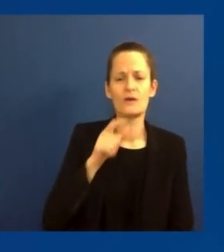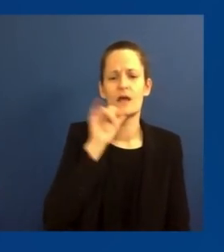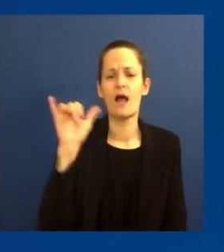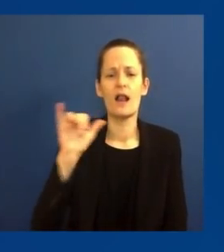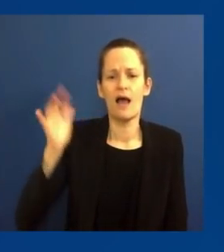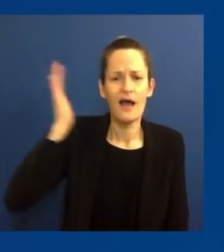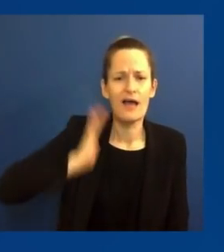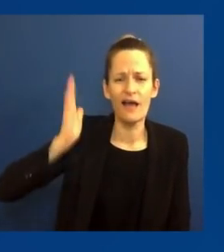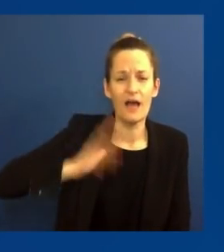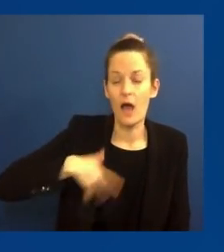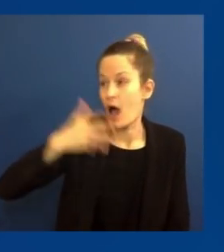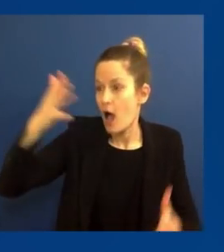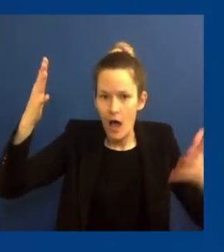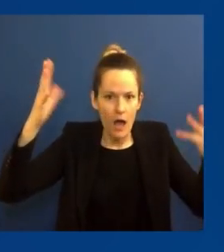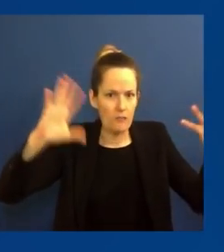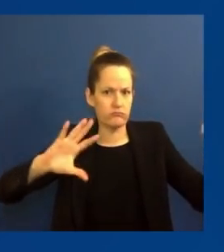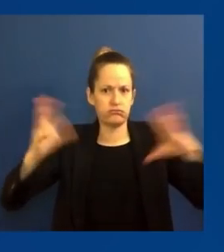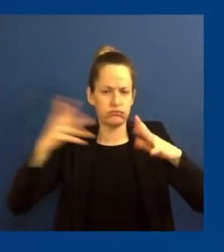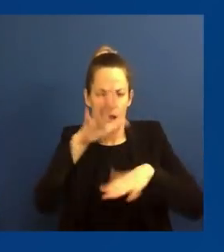not to mention the therapies that will be available.